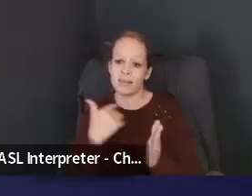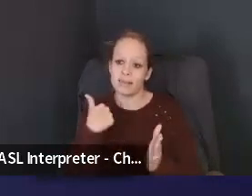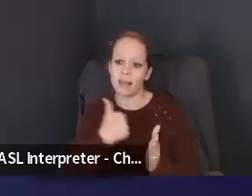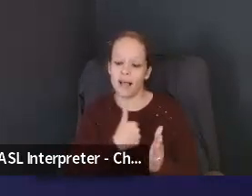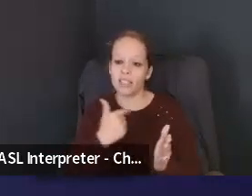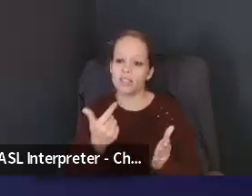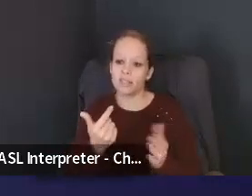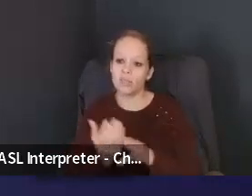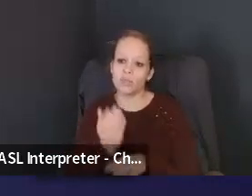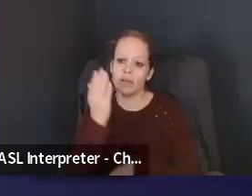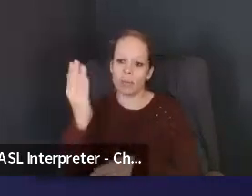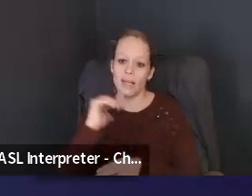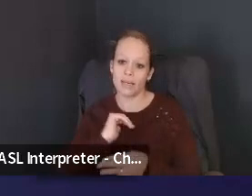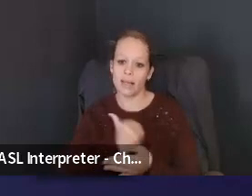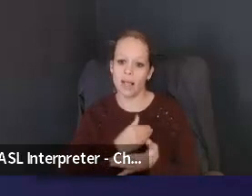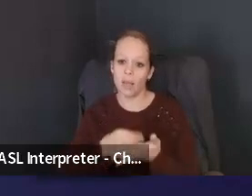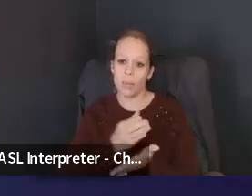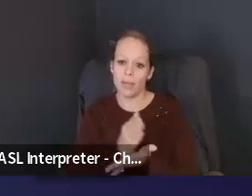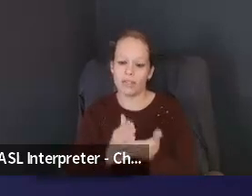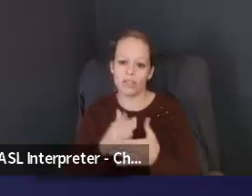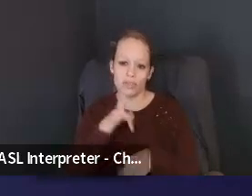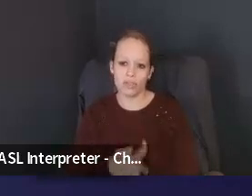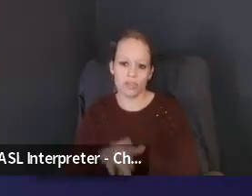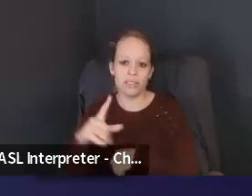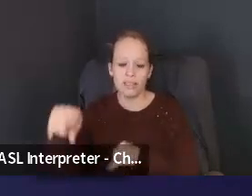and justification early which is really good. They look at it early and they can advise us